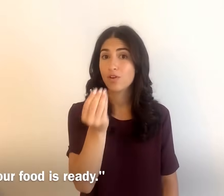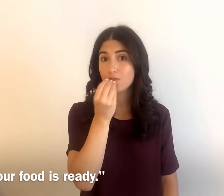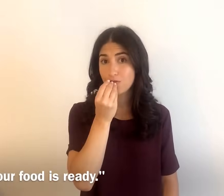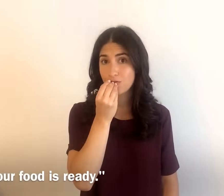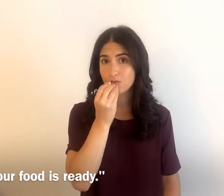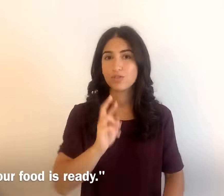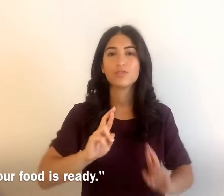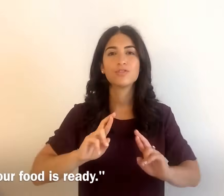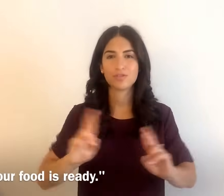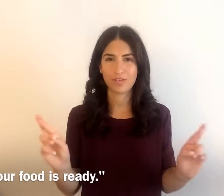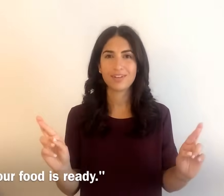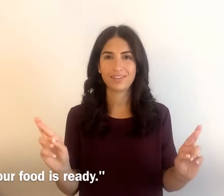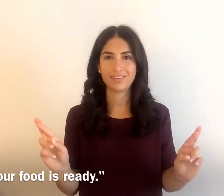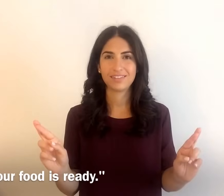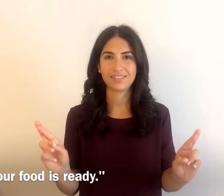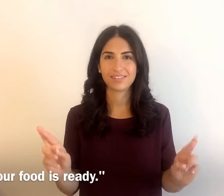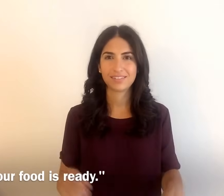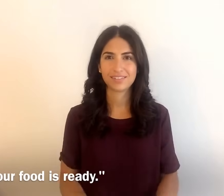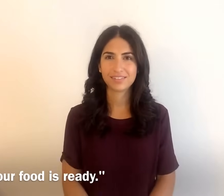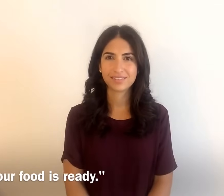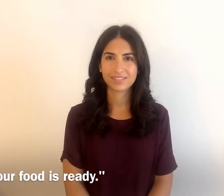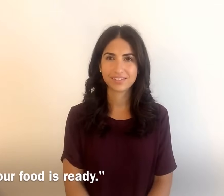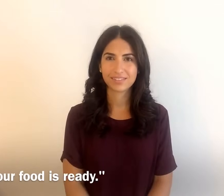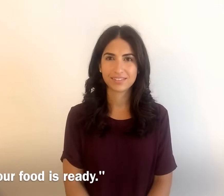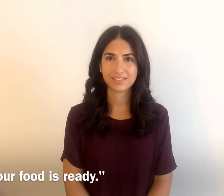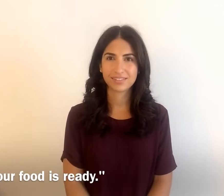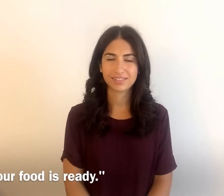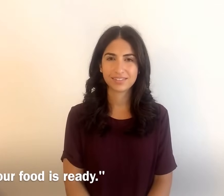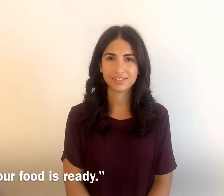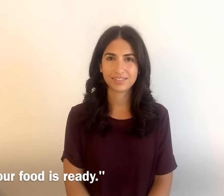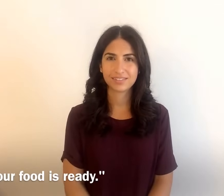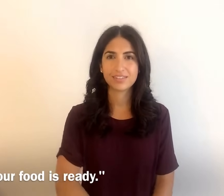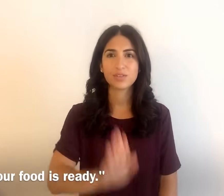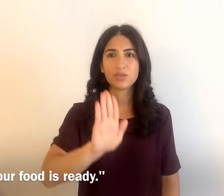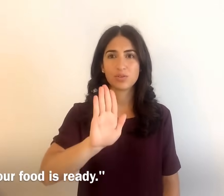your food is ready.